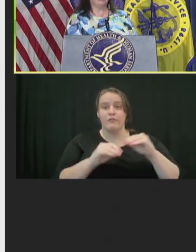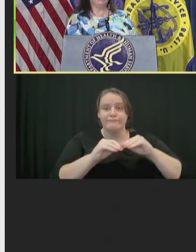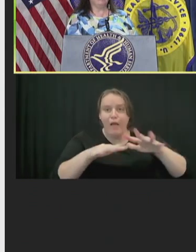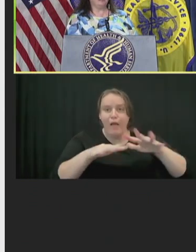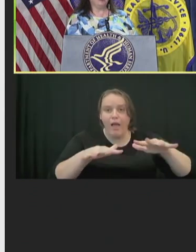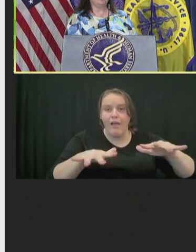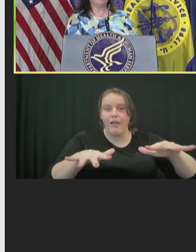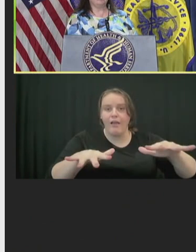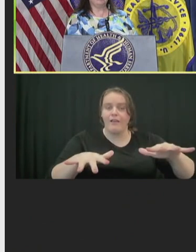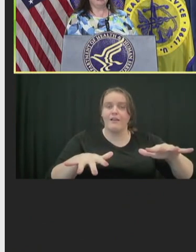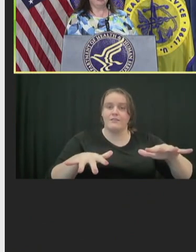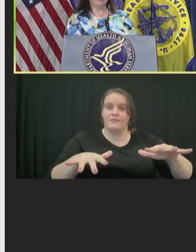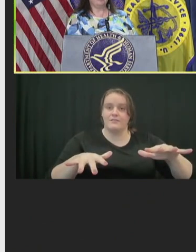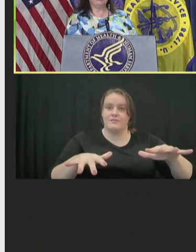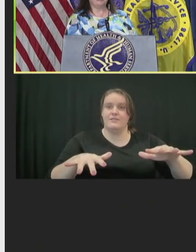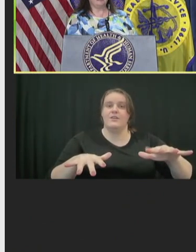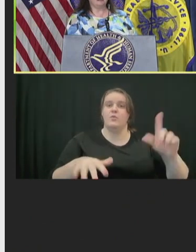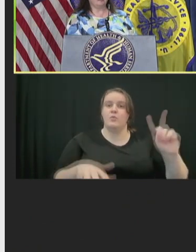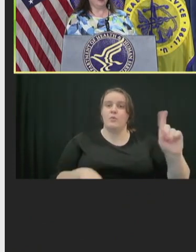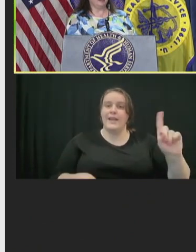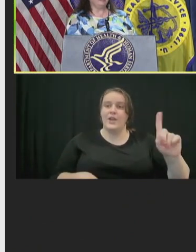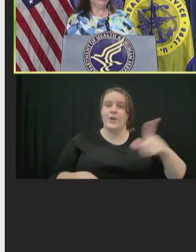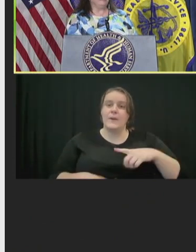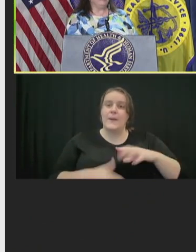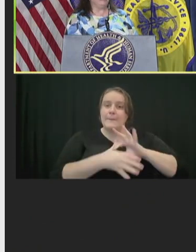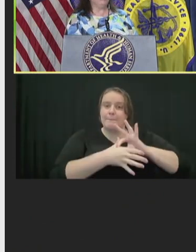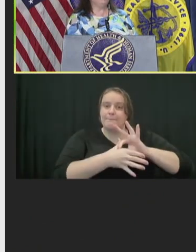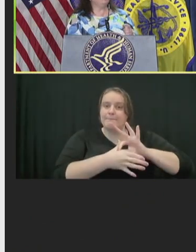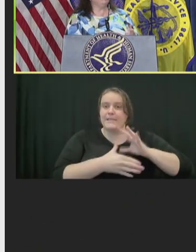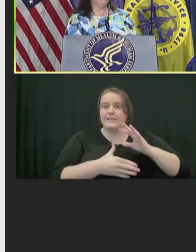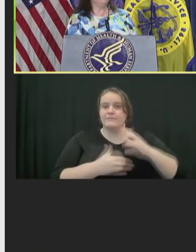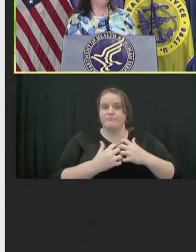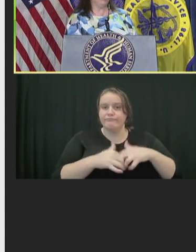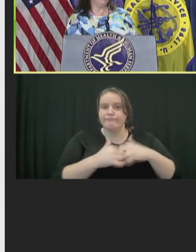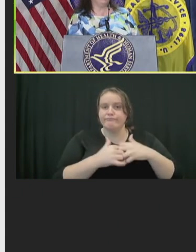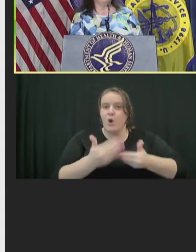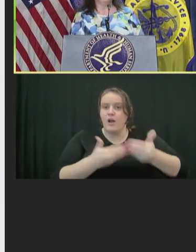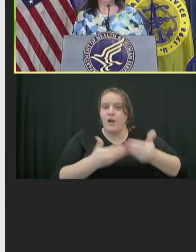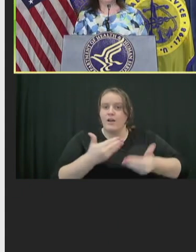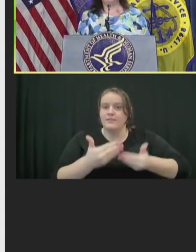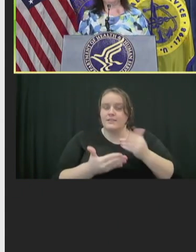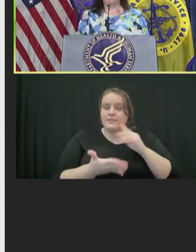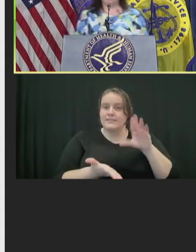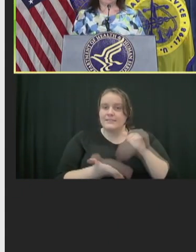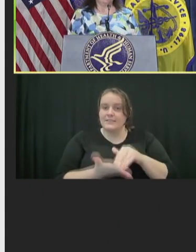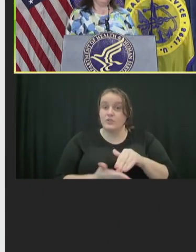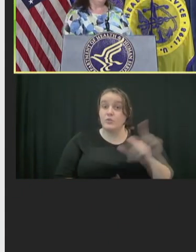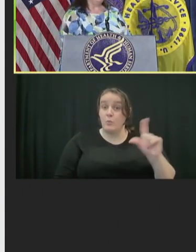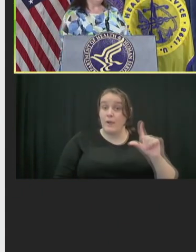meat processing centers in Alberta. And it was really hard for public health to get in.